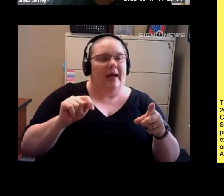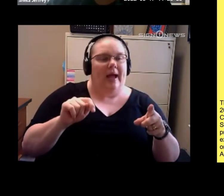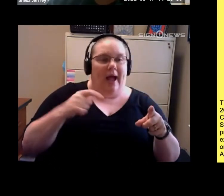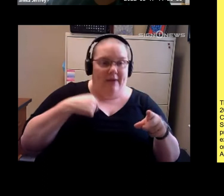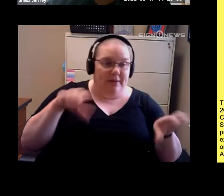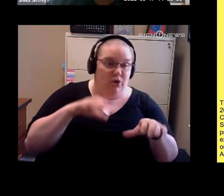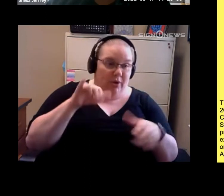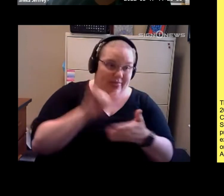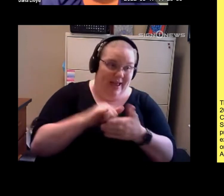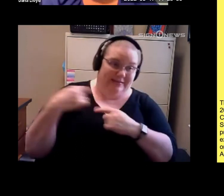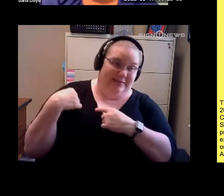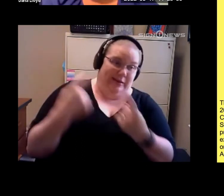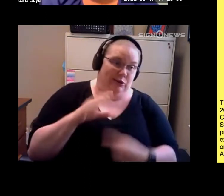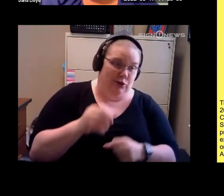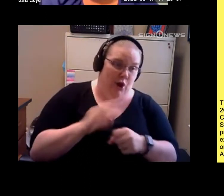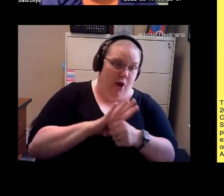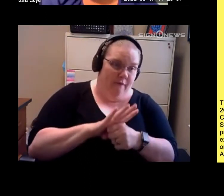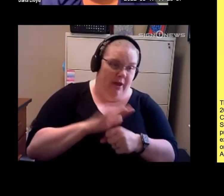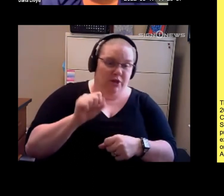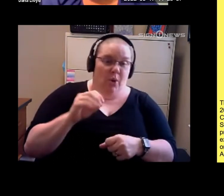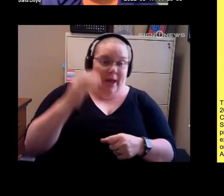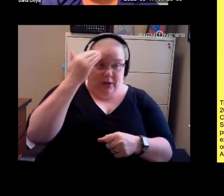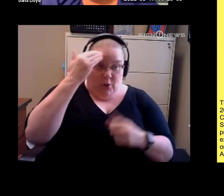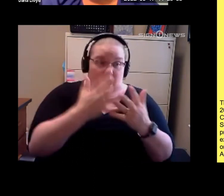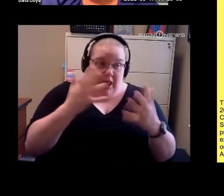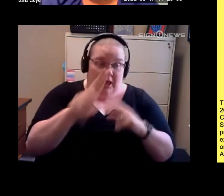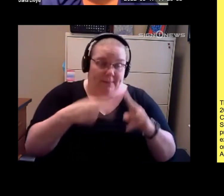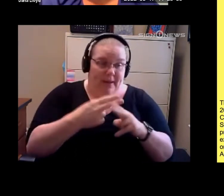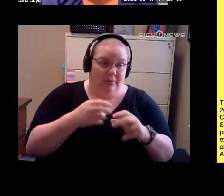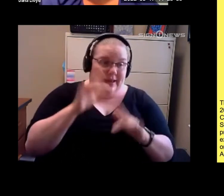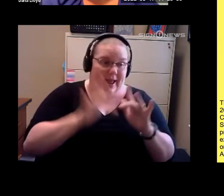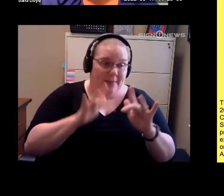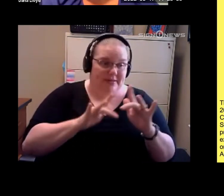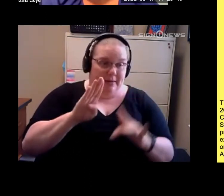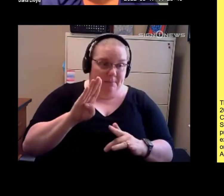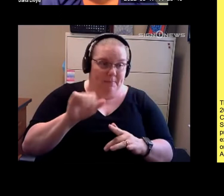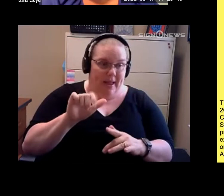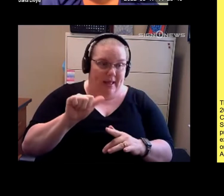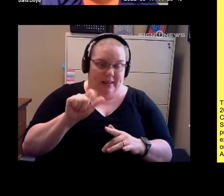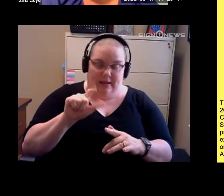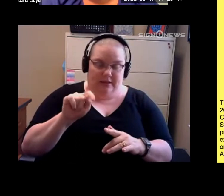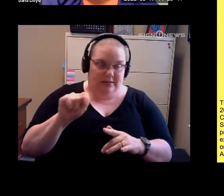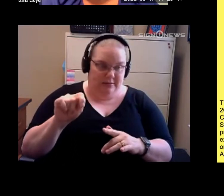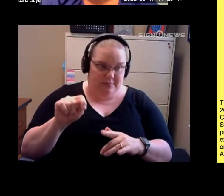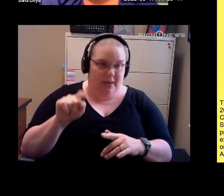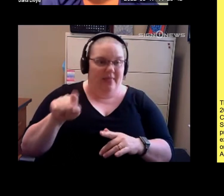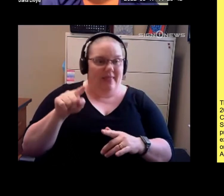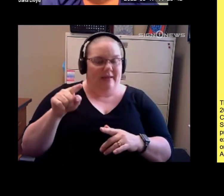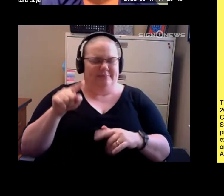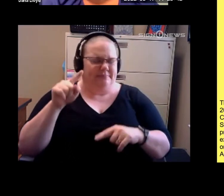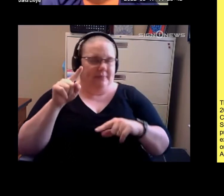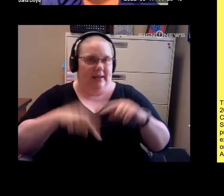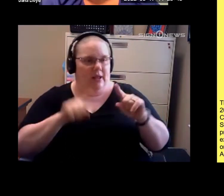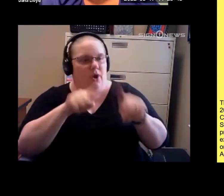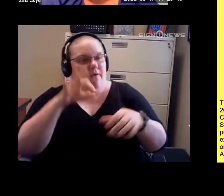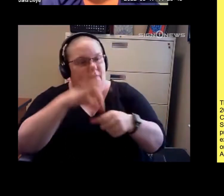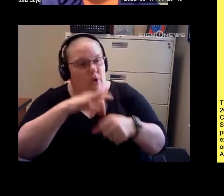yeah so people use fmd ballots when they know that they can't go vote on Election Day right